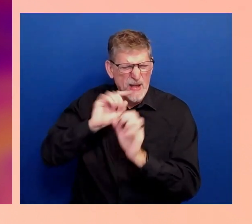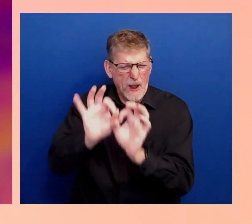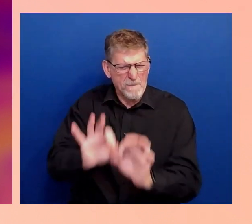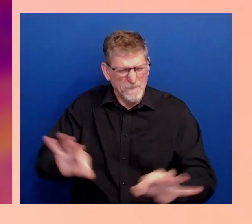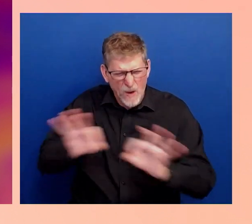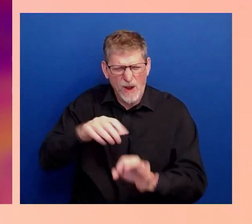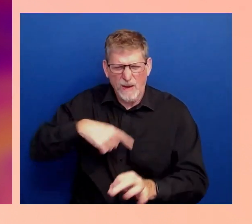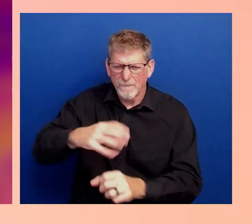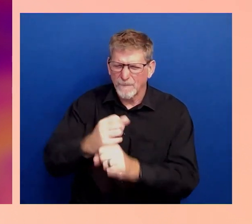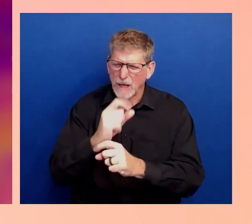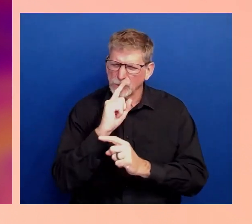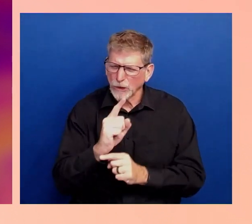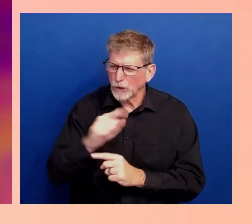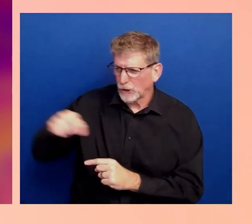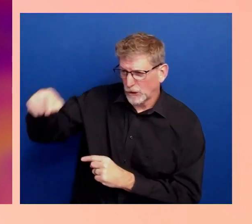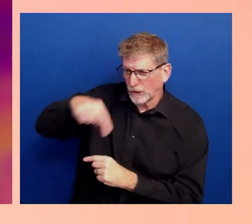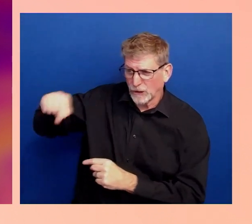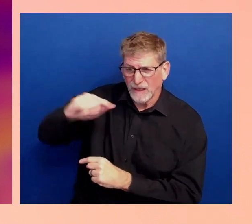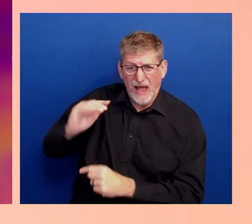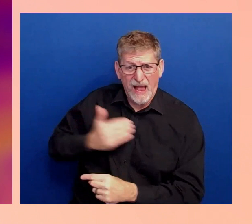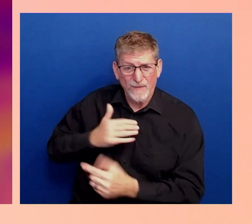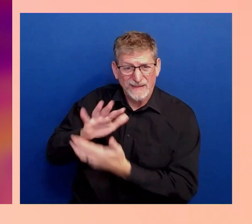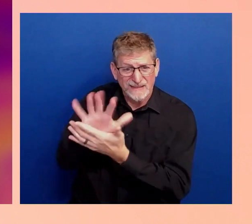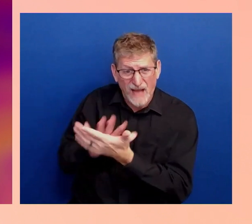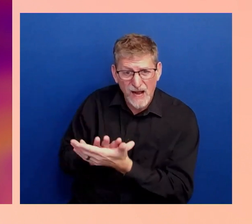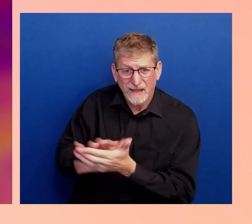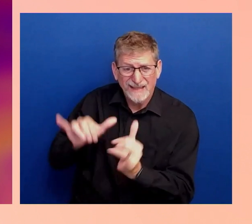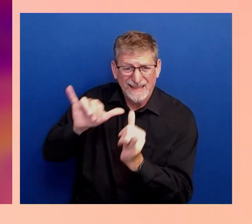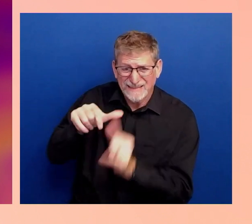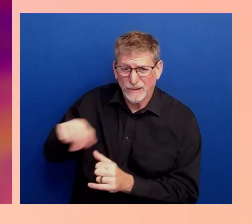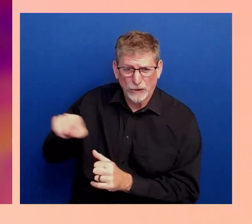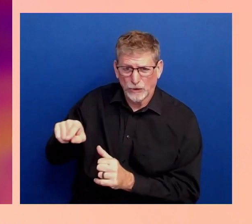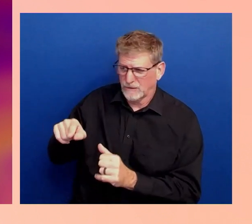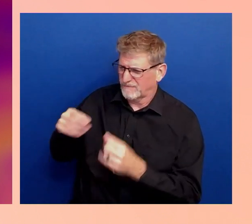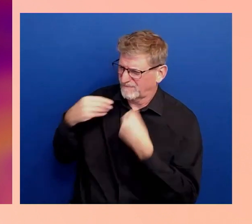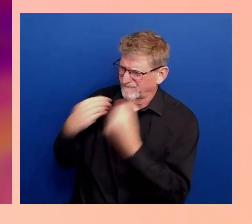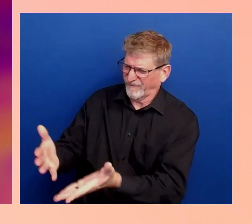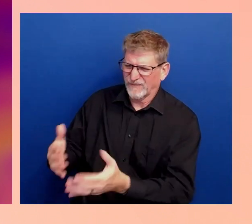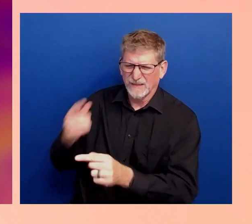get the education that they really do need, and the exposure to this wide range of